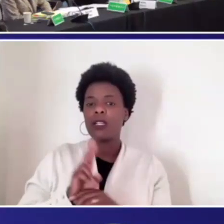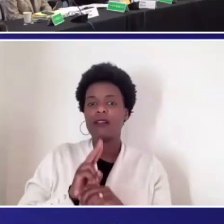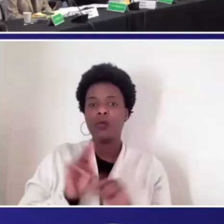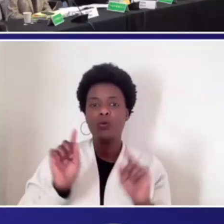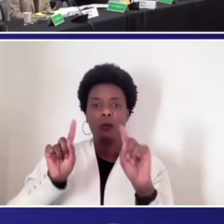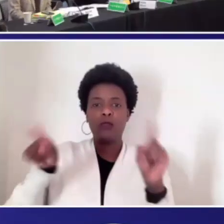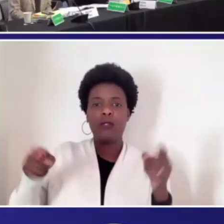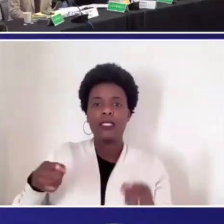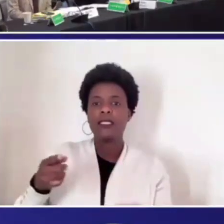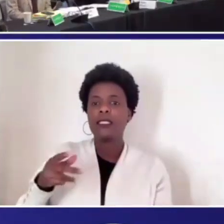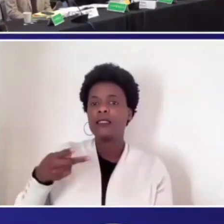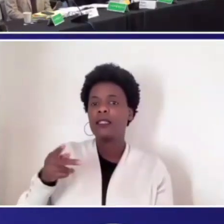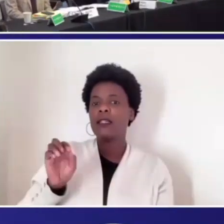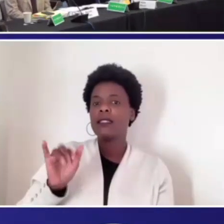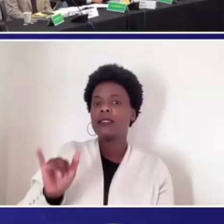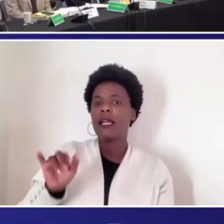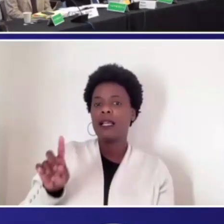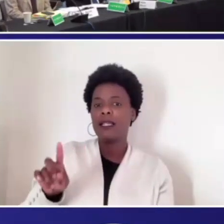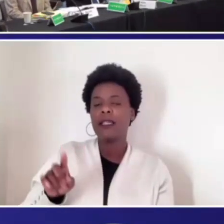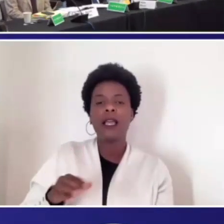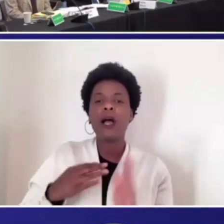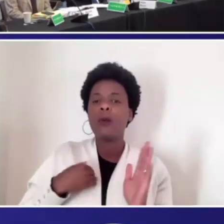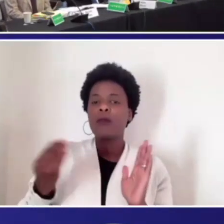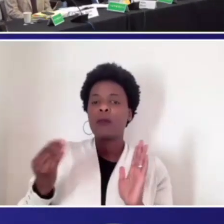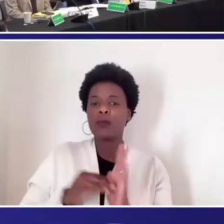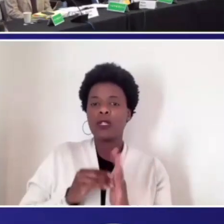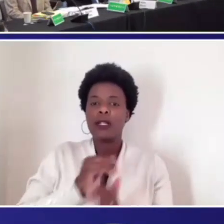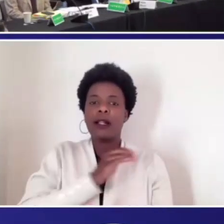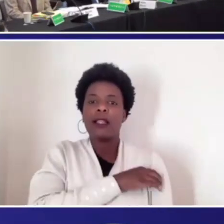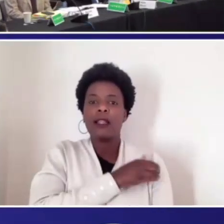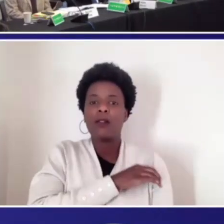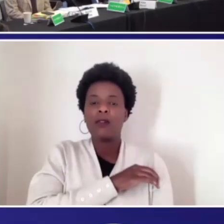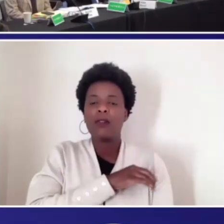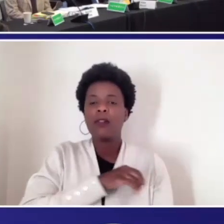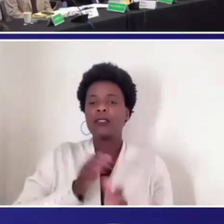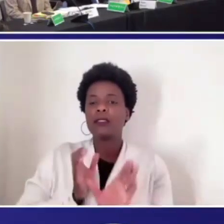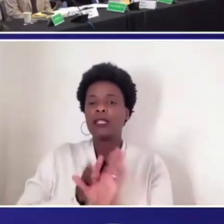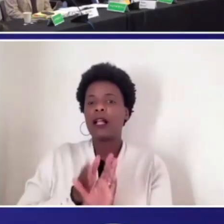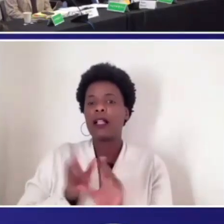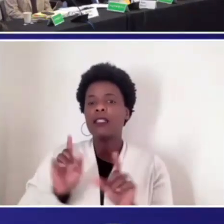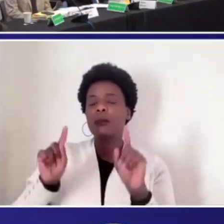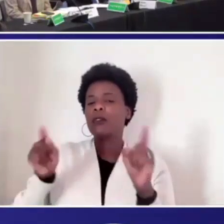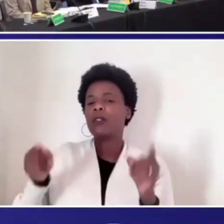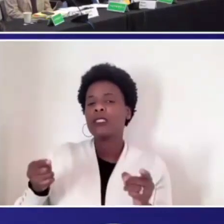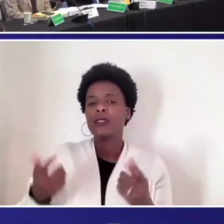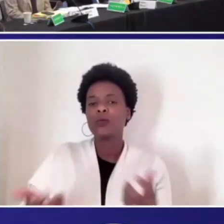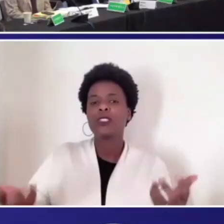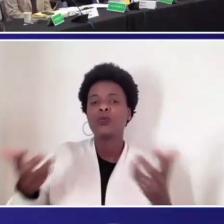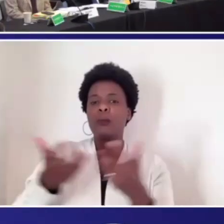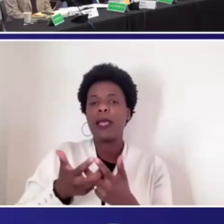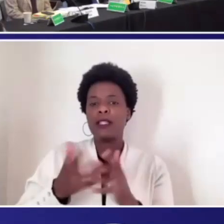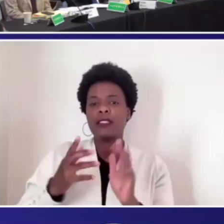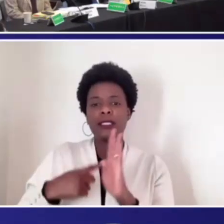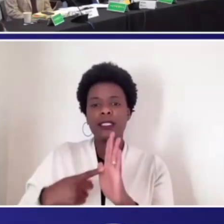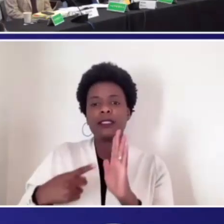I would have just put clinical psychology because the purpose of the parentheses was just to match the examples where the PsyD